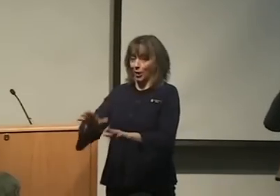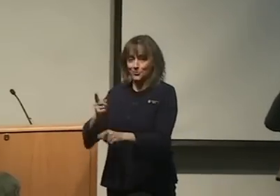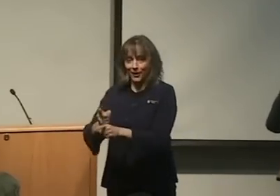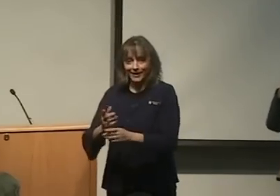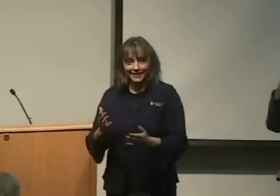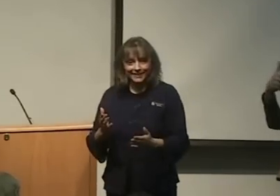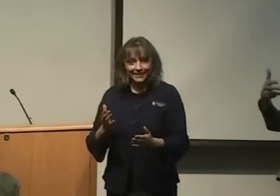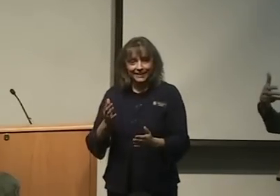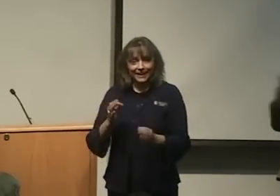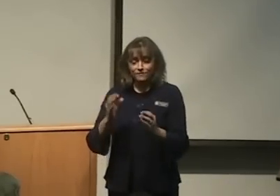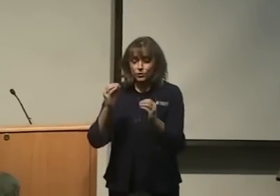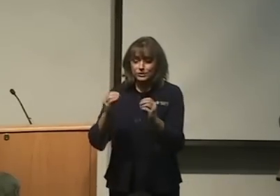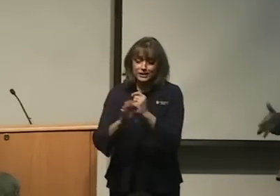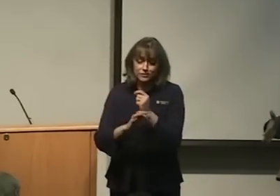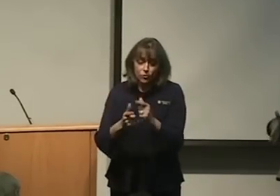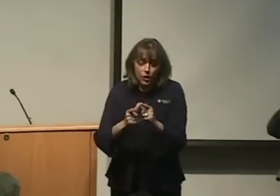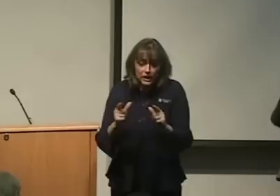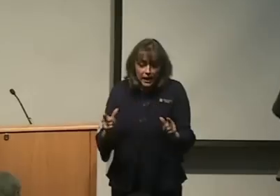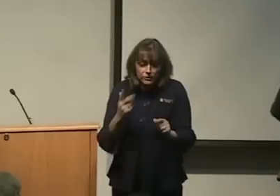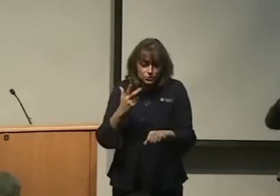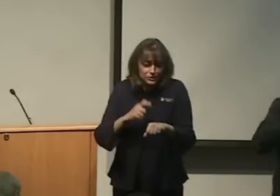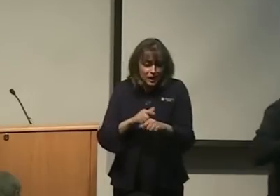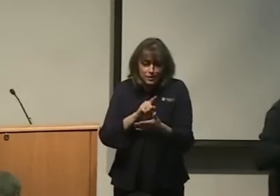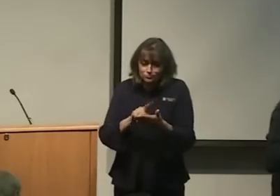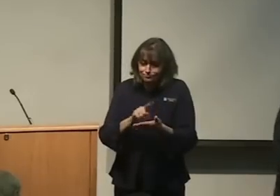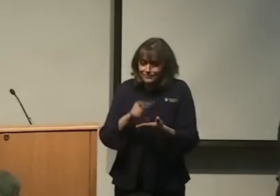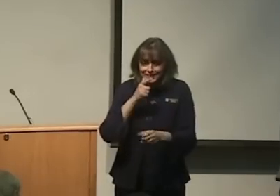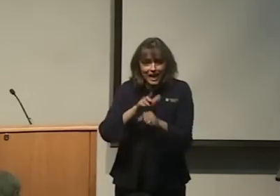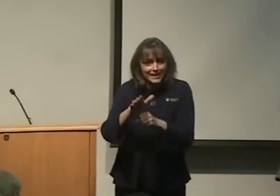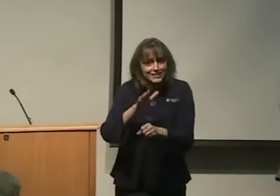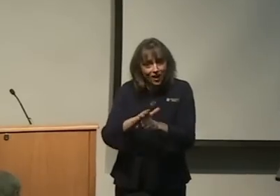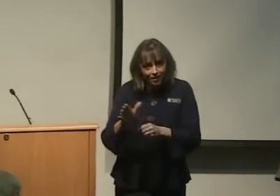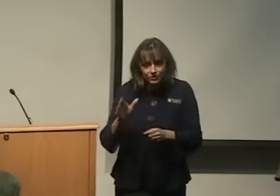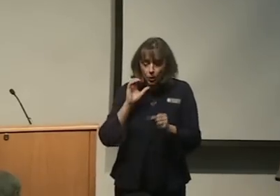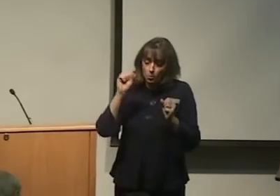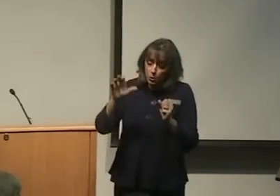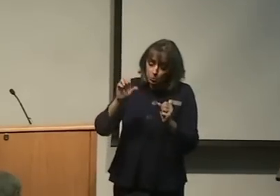than just three times a week. So there are different kinds of channels but limit the forms of communication.